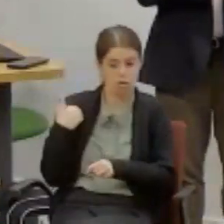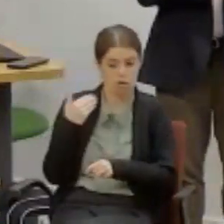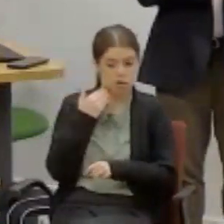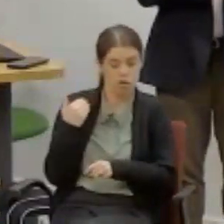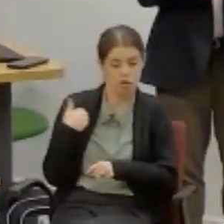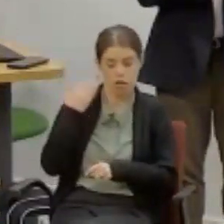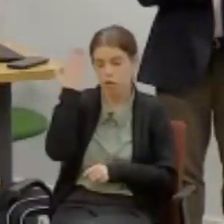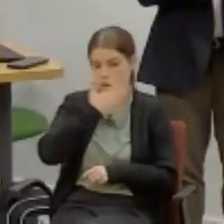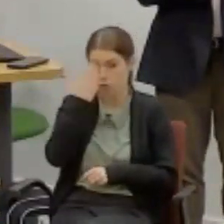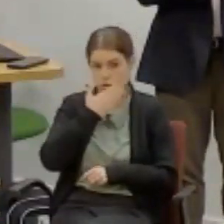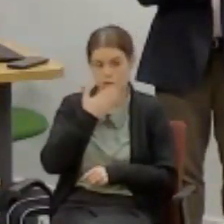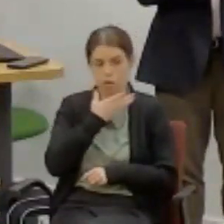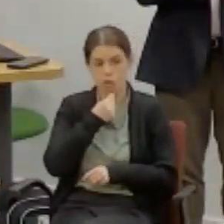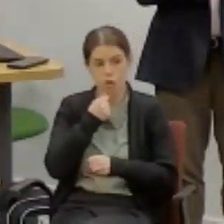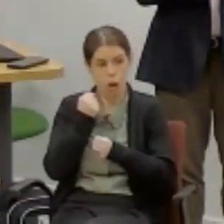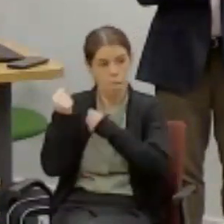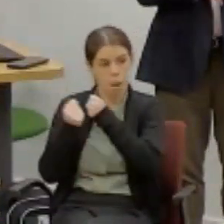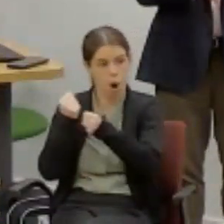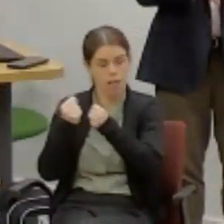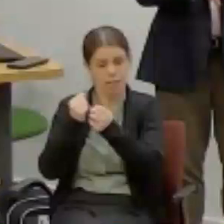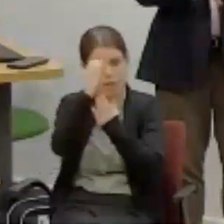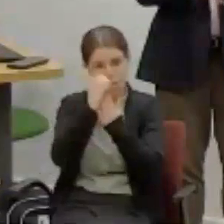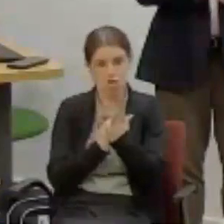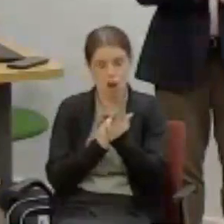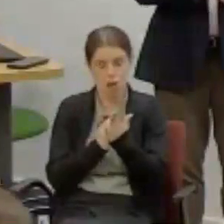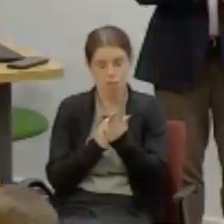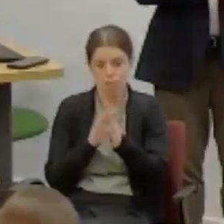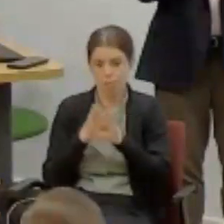And that's school’s boxing curriculum going now.